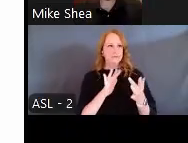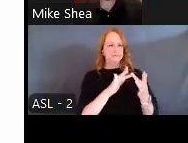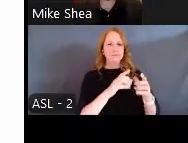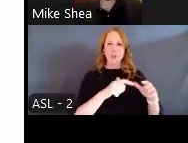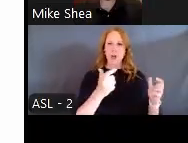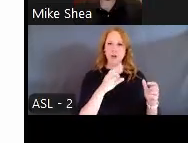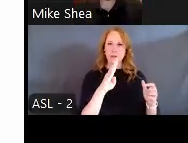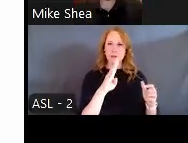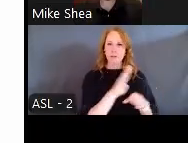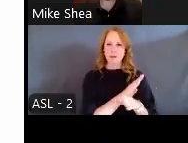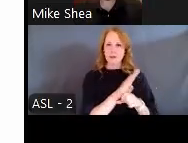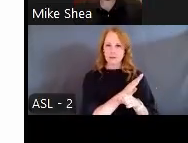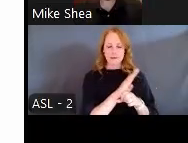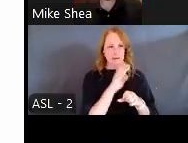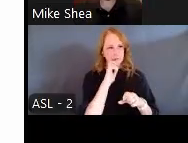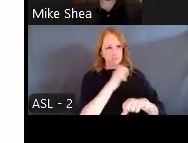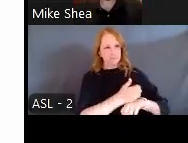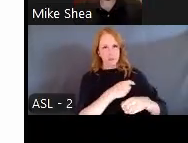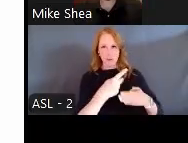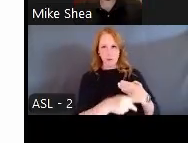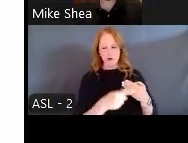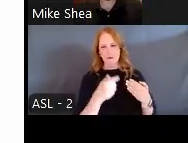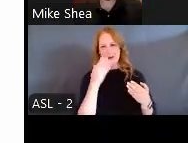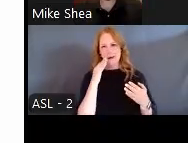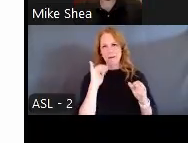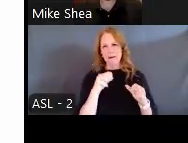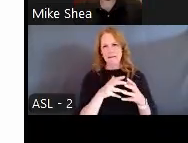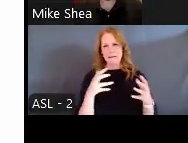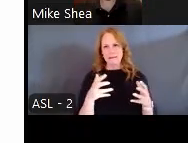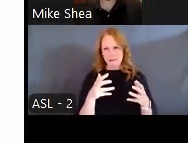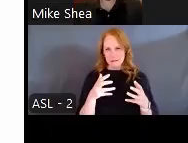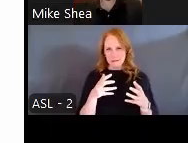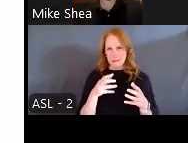establish this sort of program. And I know that's a a loaded question, so I'll give you a minute to